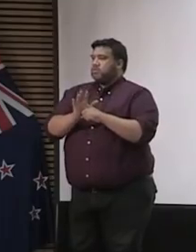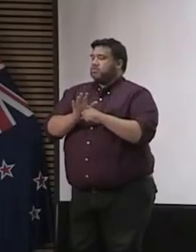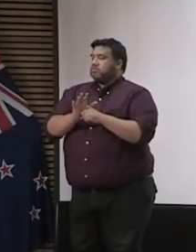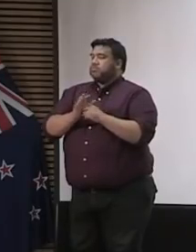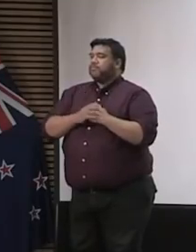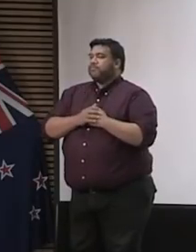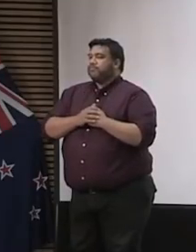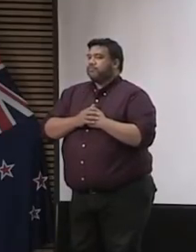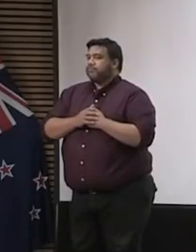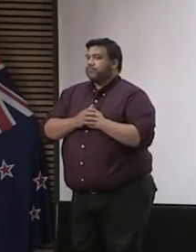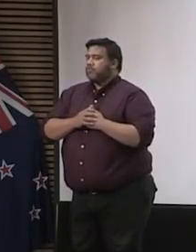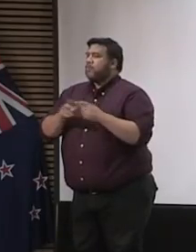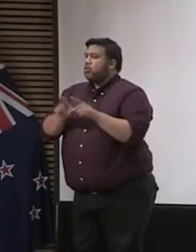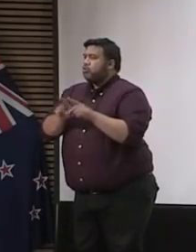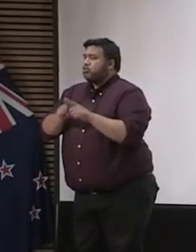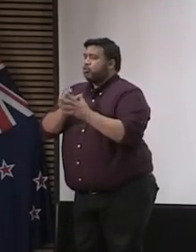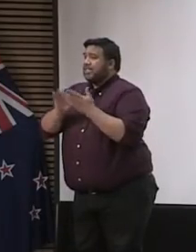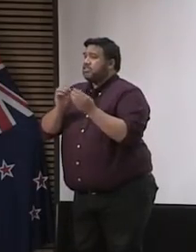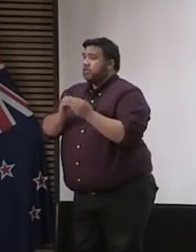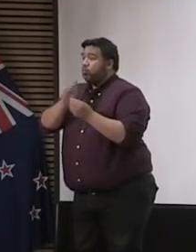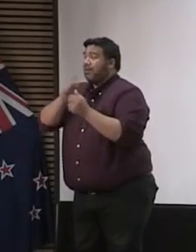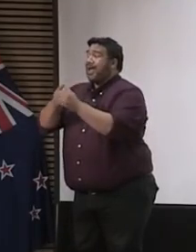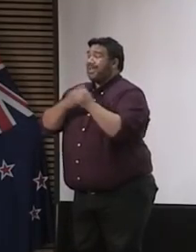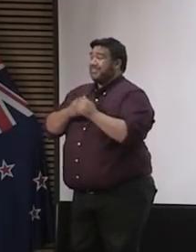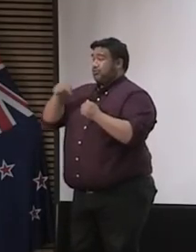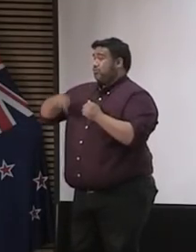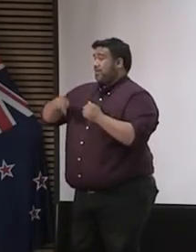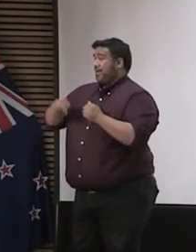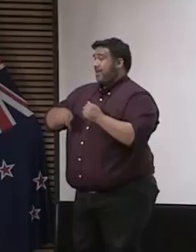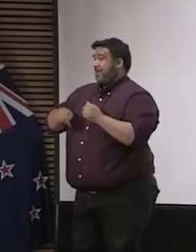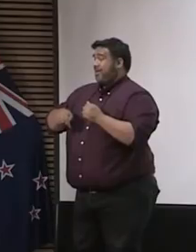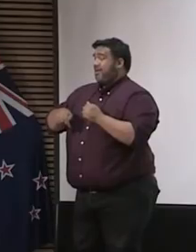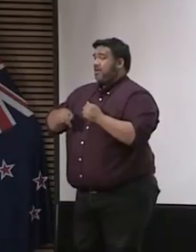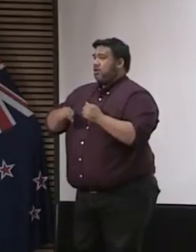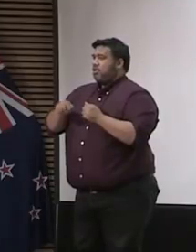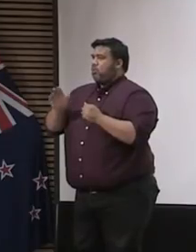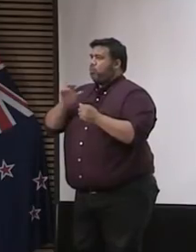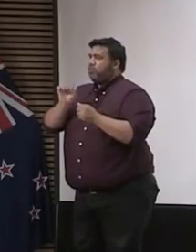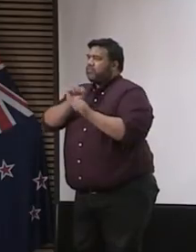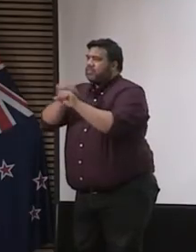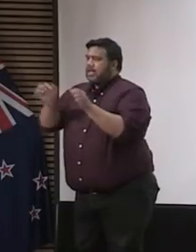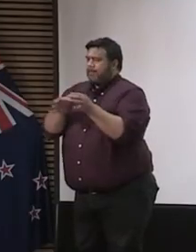We are expecting plansback from every DHB today andso we will have a look and Iwill be able to confirm.